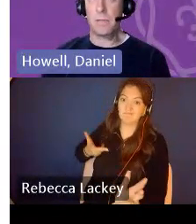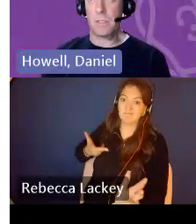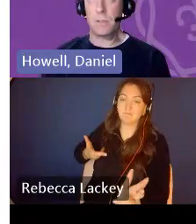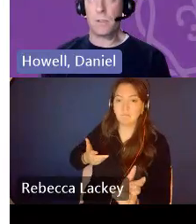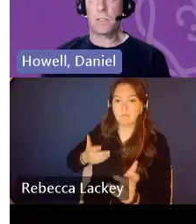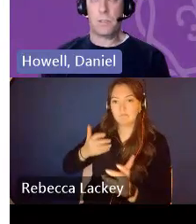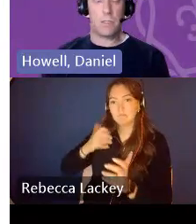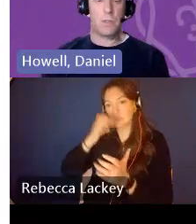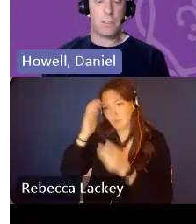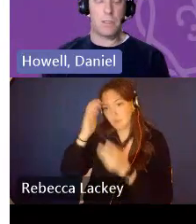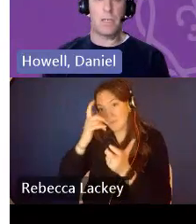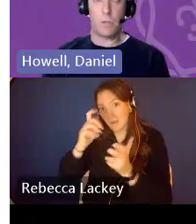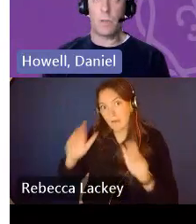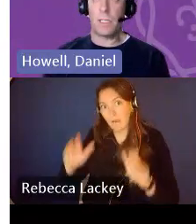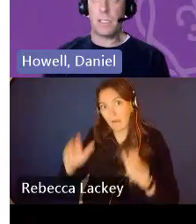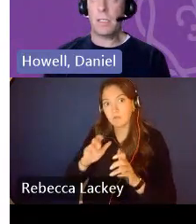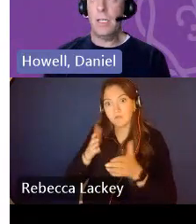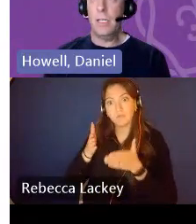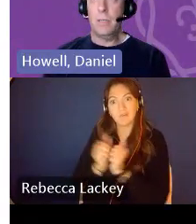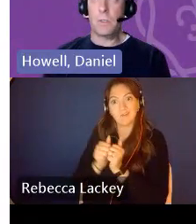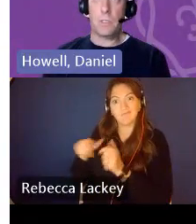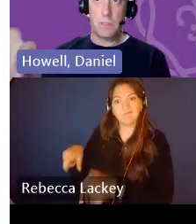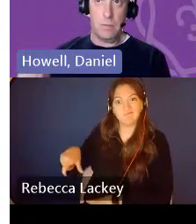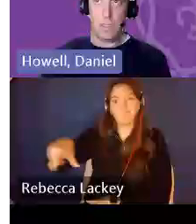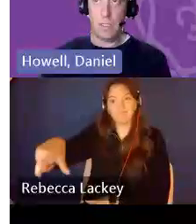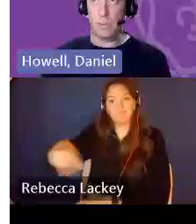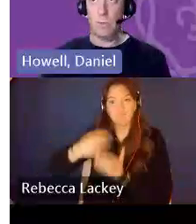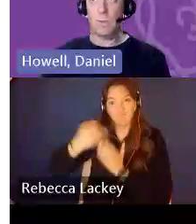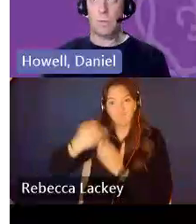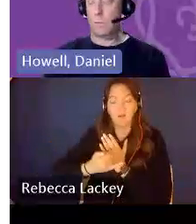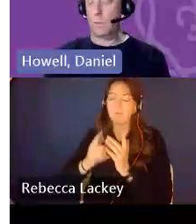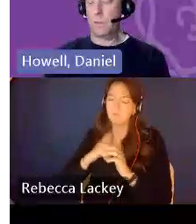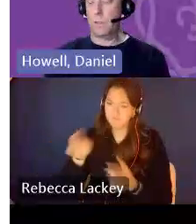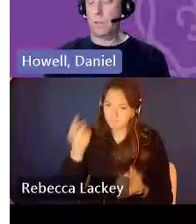active construction there with the sidewalk project. But certainly I agree when we try